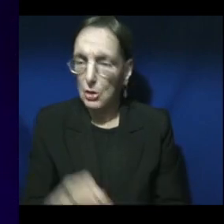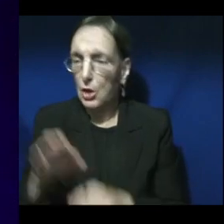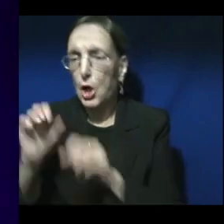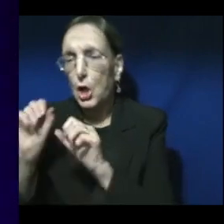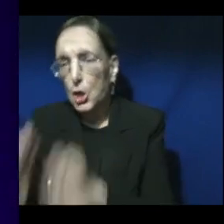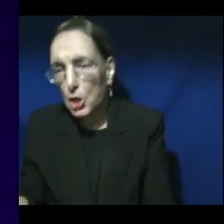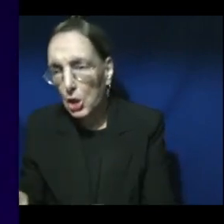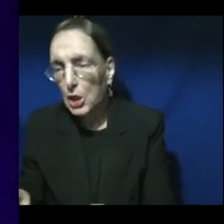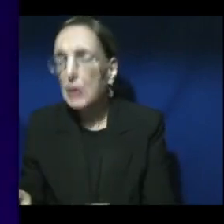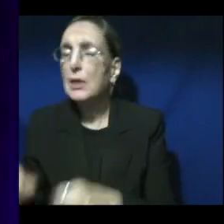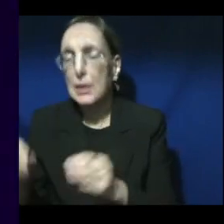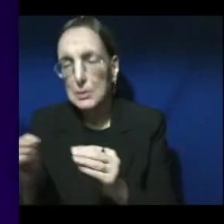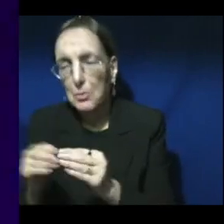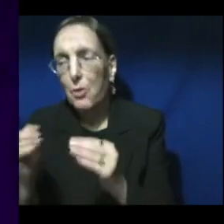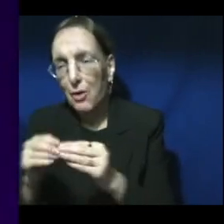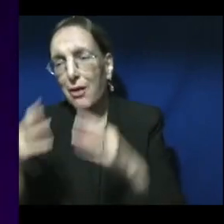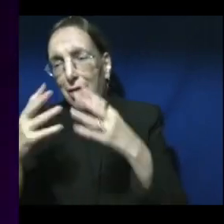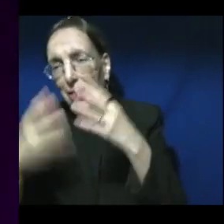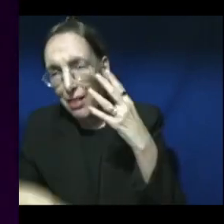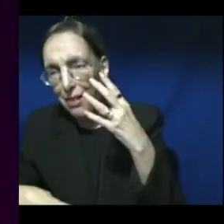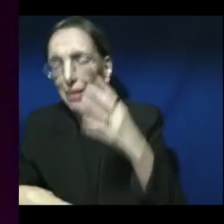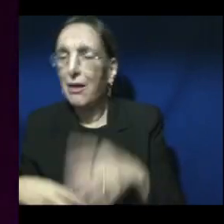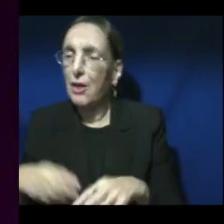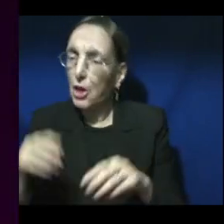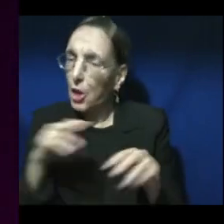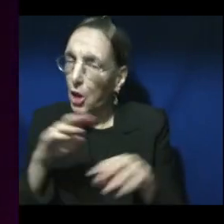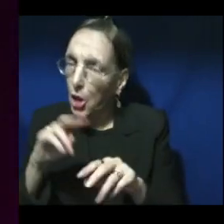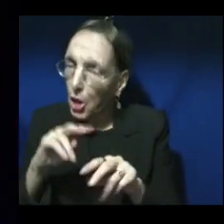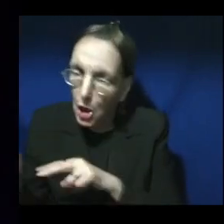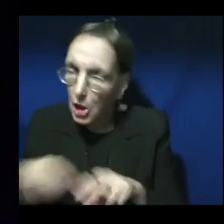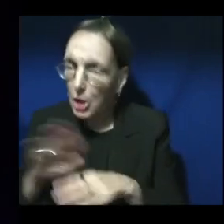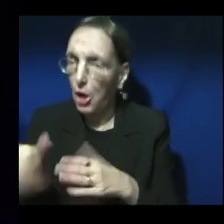take a look around and see all the possibilities. Now, you’ve been in brainstorming sessions. Not